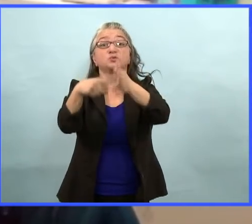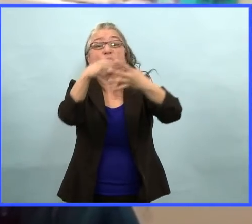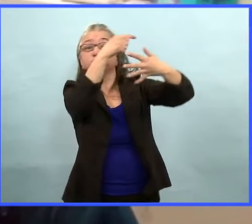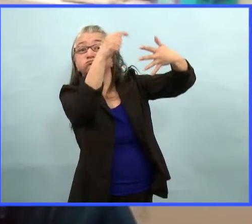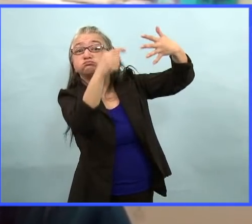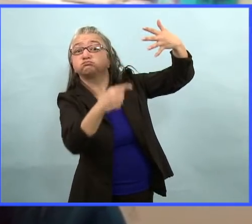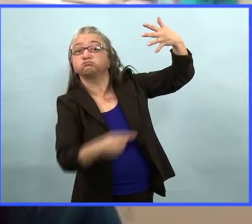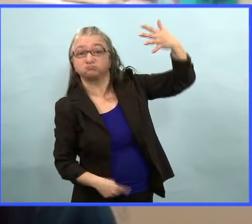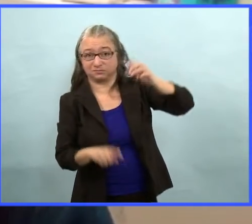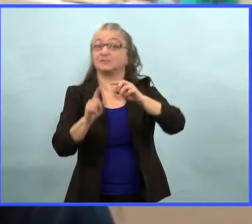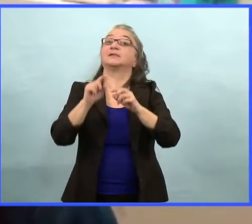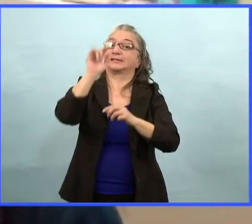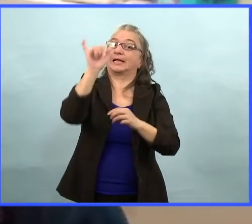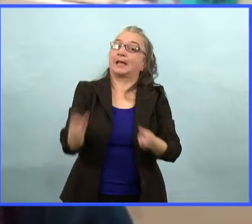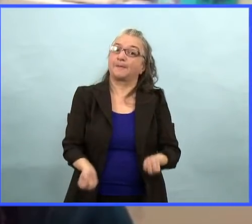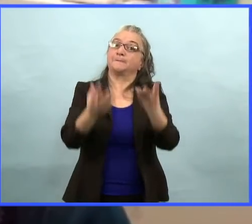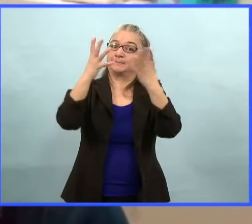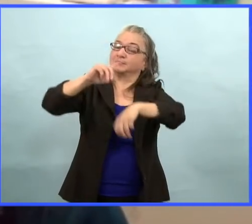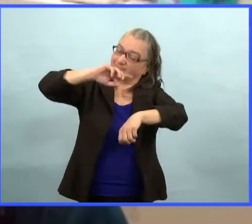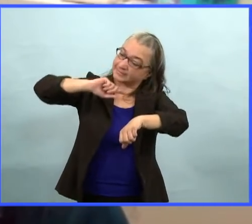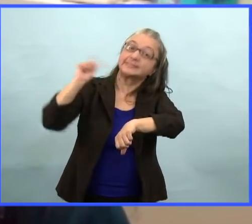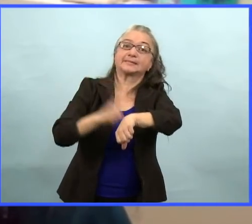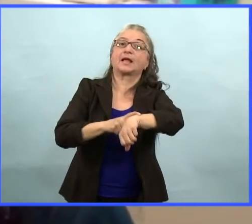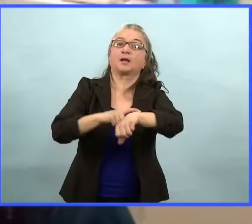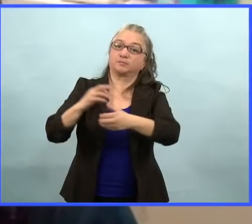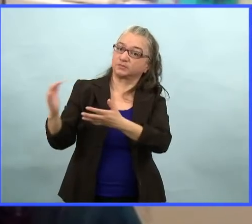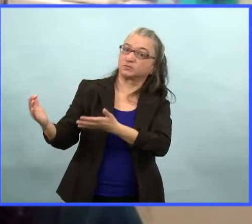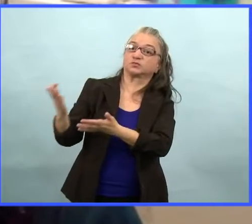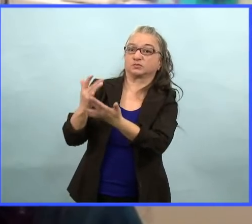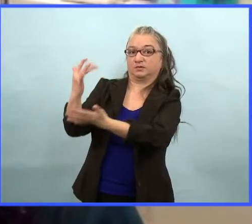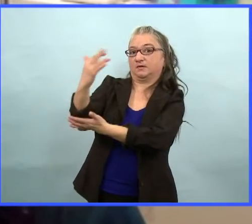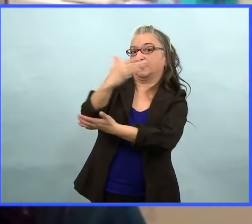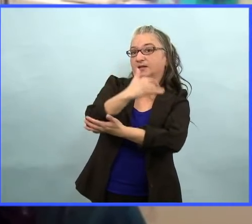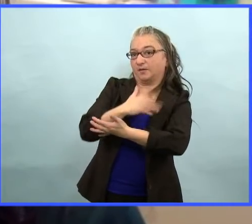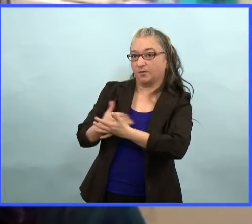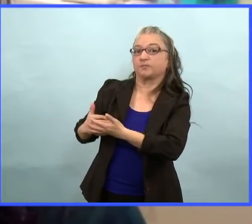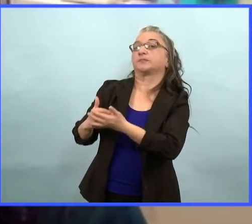when i started talking about this data with dr reimer dr rusin and others we did